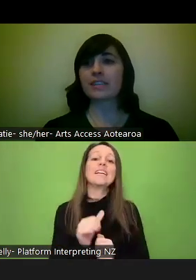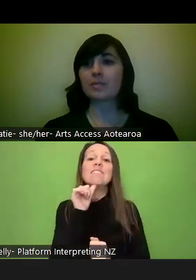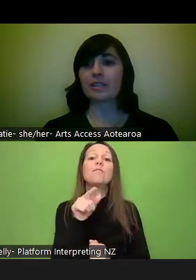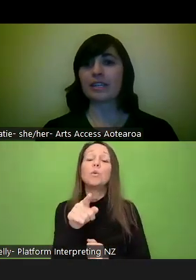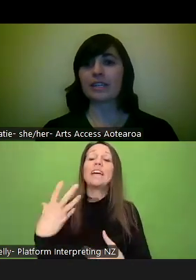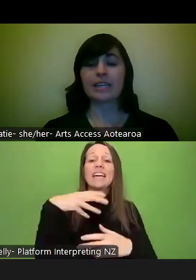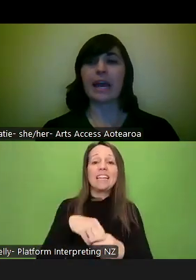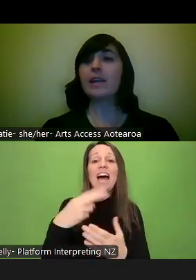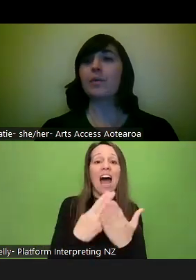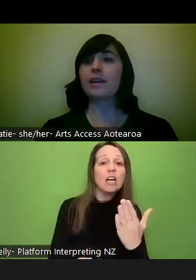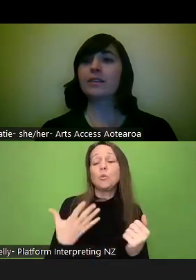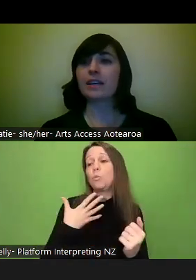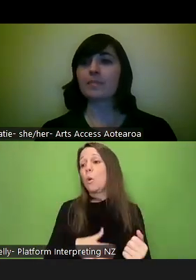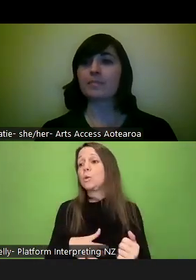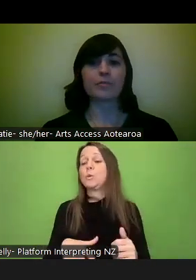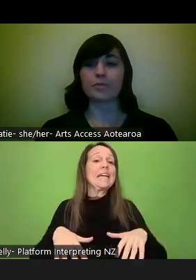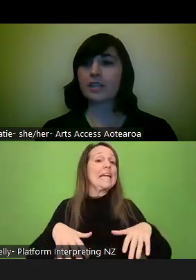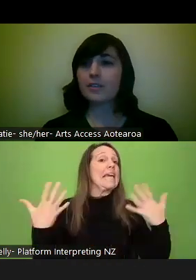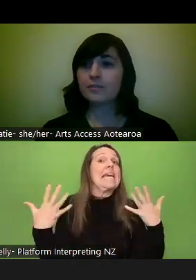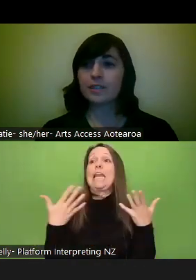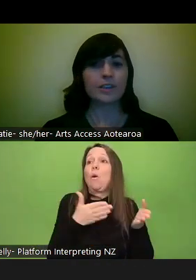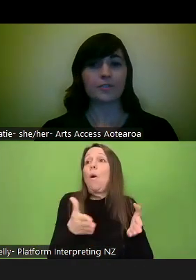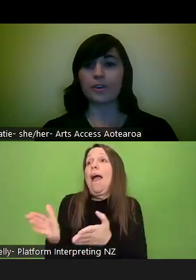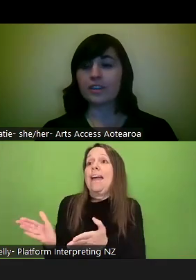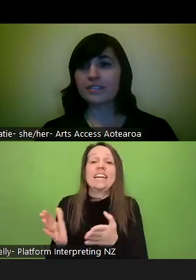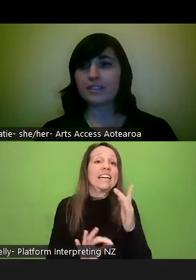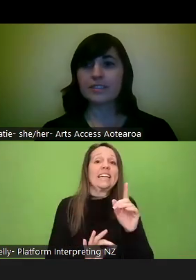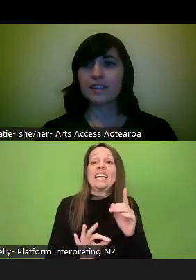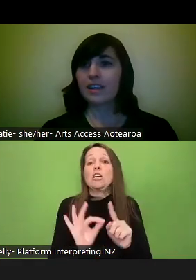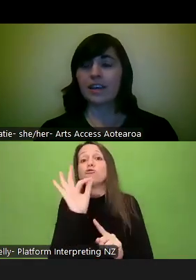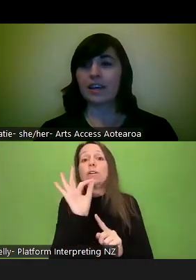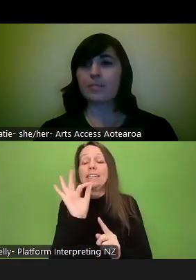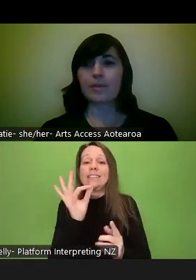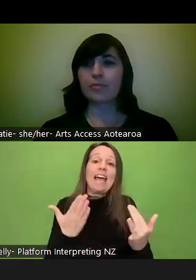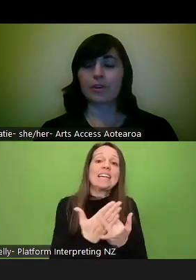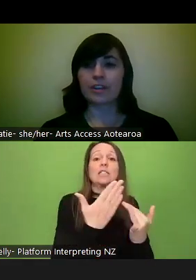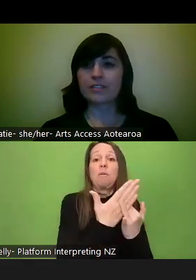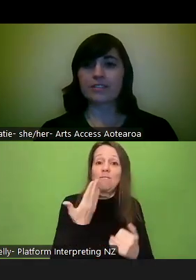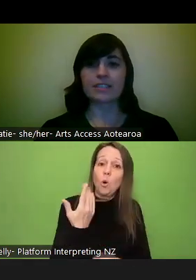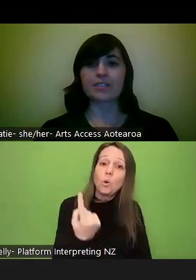accessibility in any way, for yourself. for your audiences, for your artists,